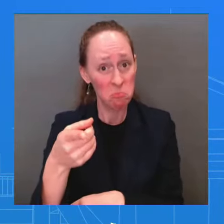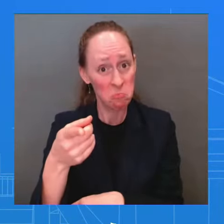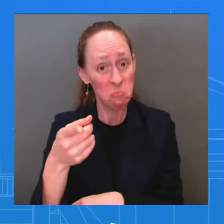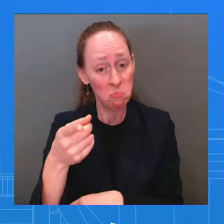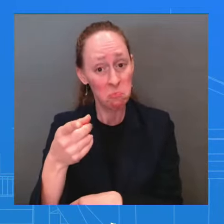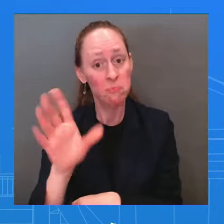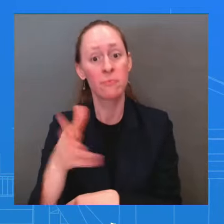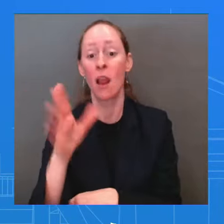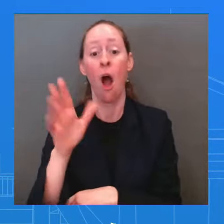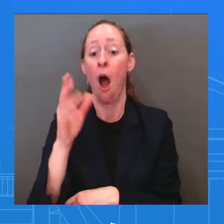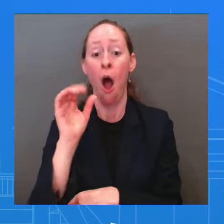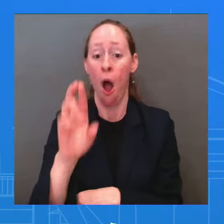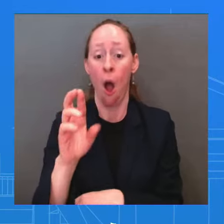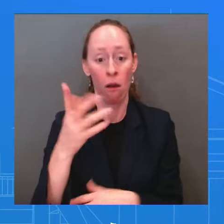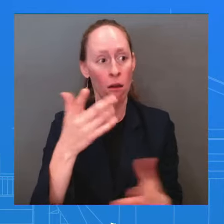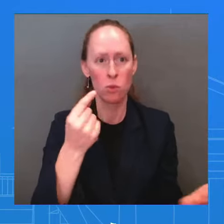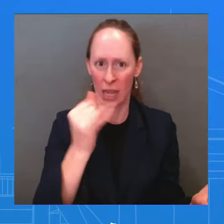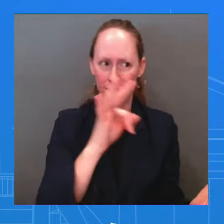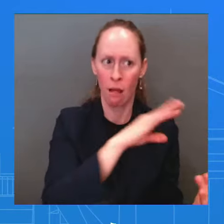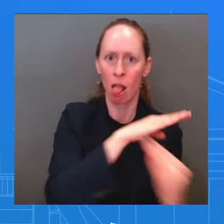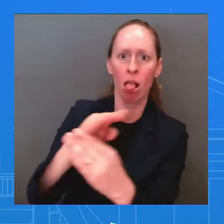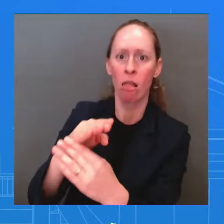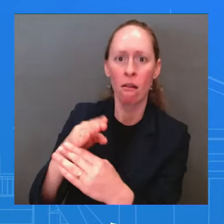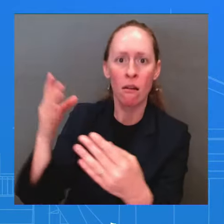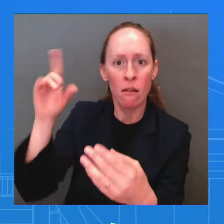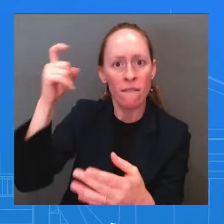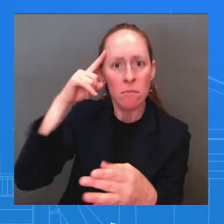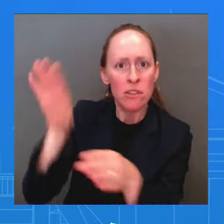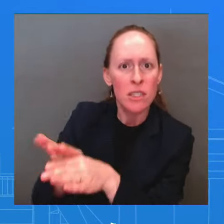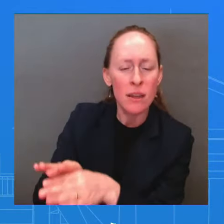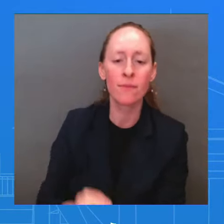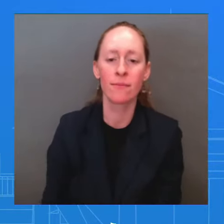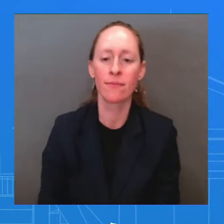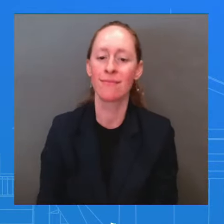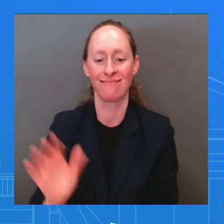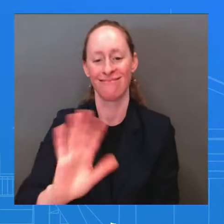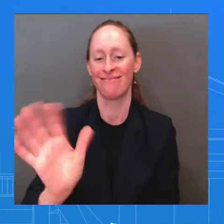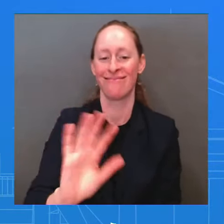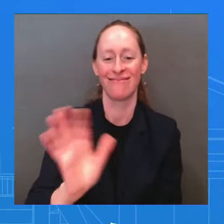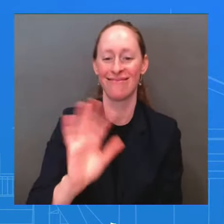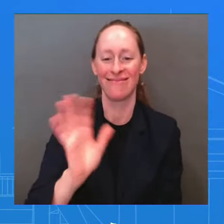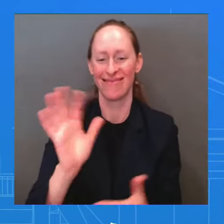concerned about everything under the sun. As those of you who know me know, I never sleep easily at night about anything.